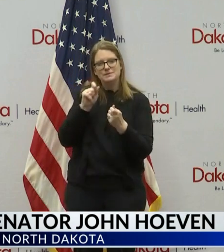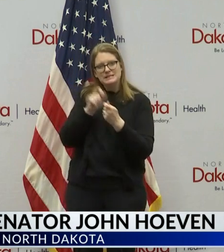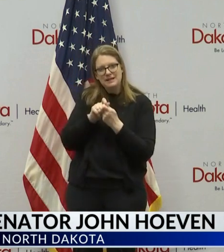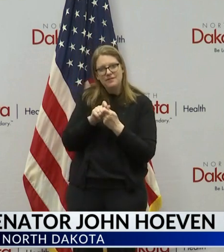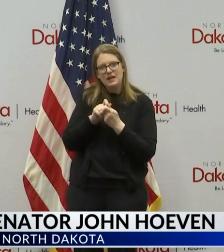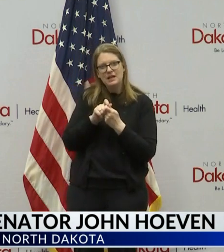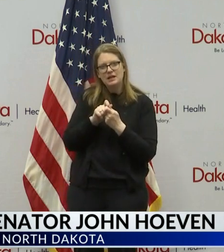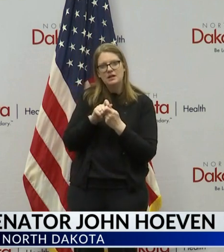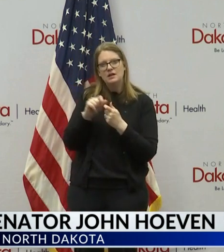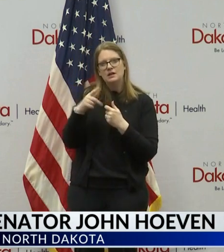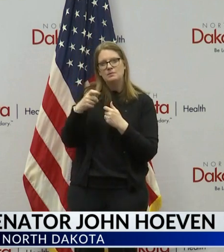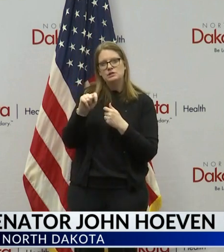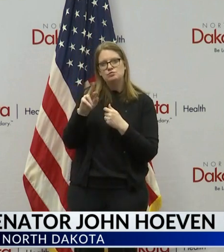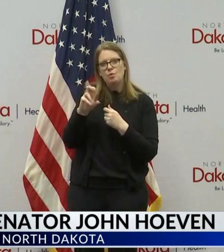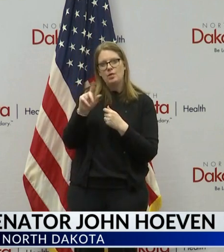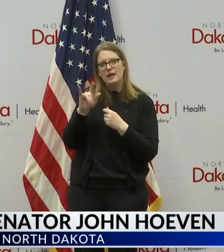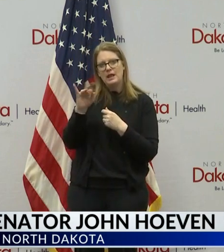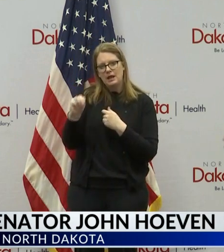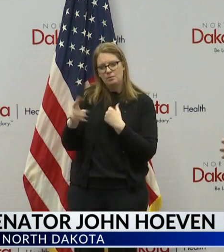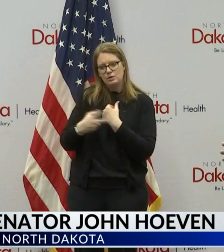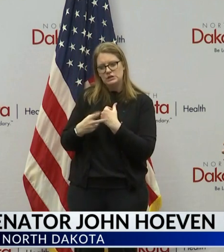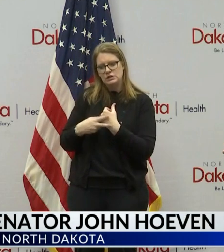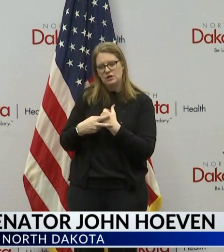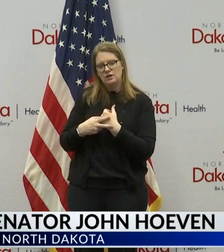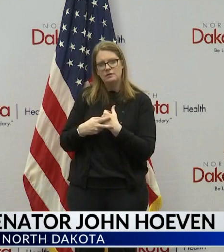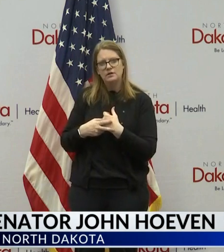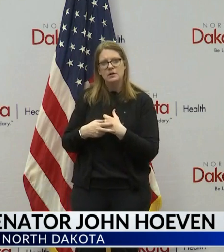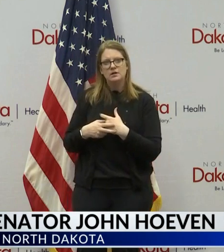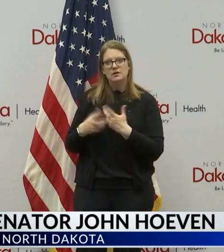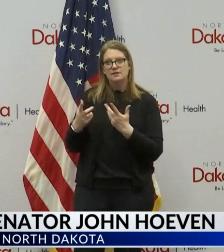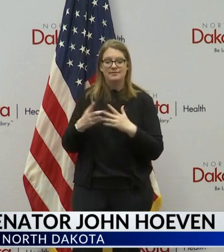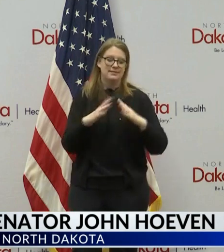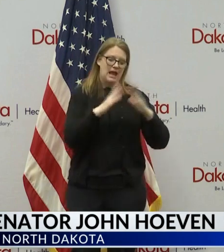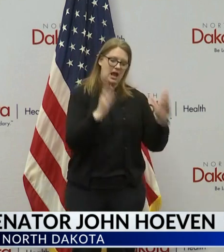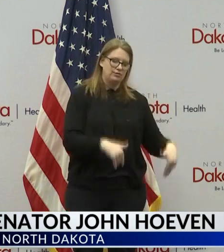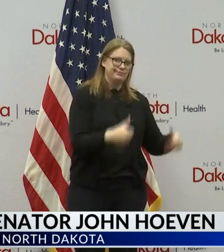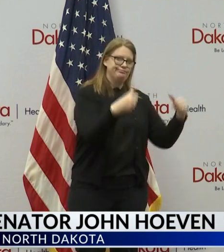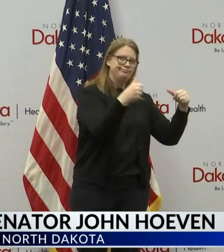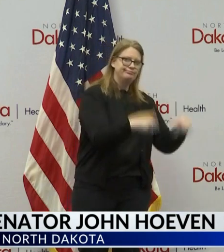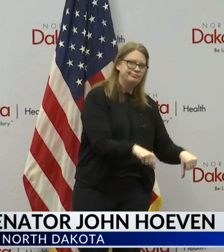ARE A BIPARTISAN BILL TO PURCHASE OIL FOR THE STRATEGIC PETROLEUM RESERVE.